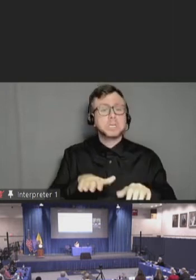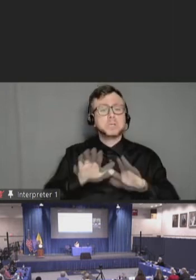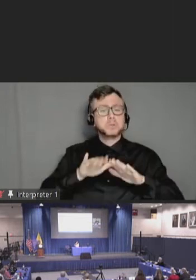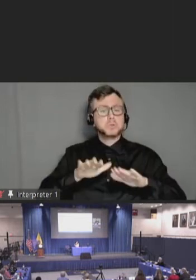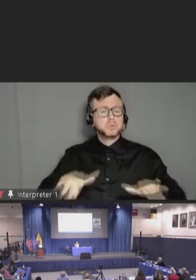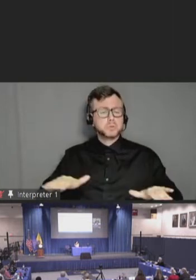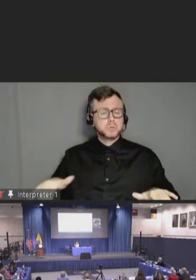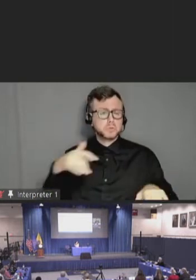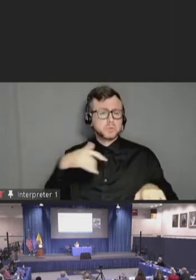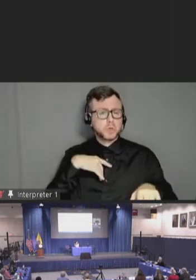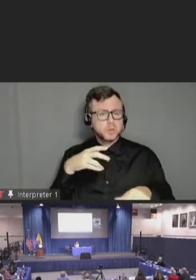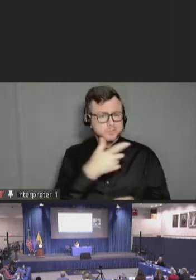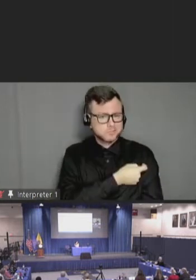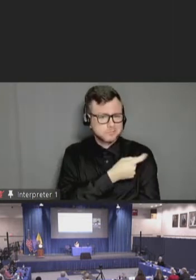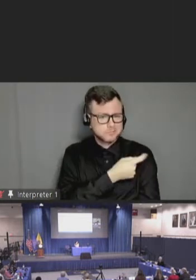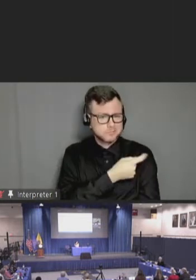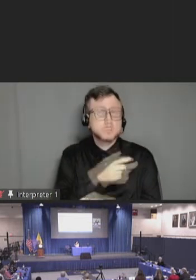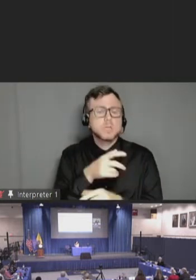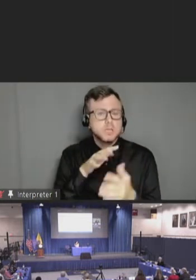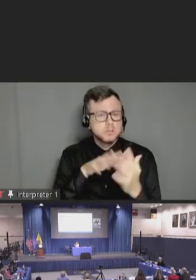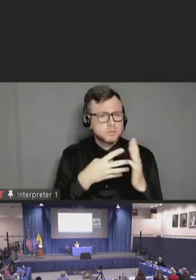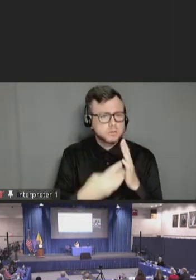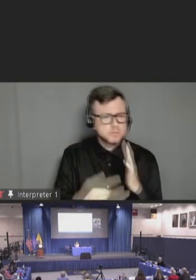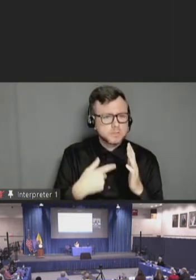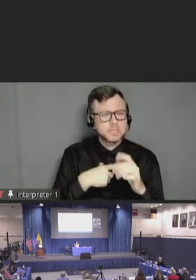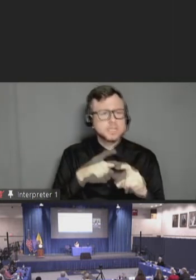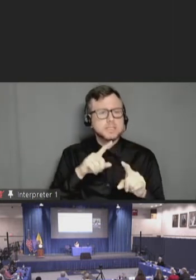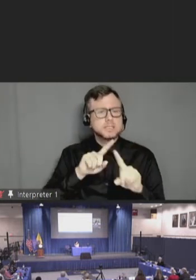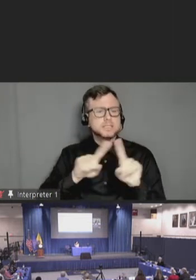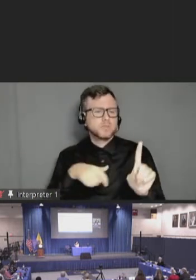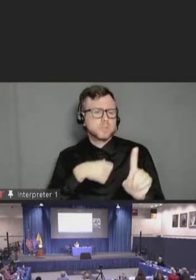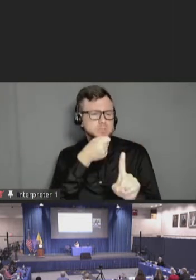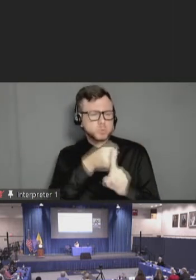schedule with different exposures and different outcomes within those studies.